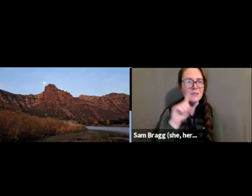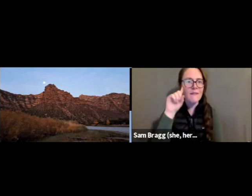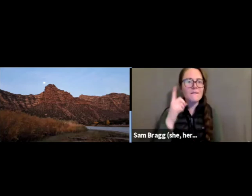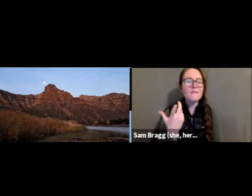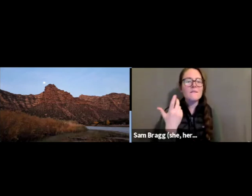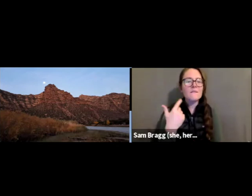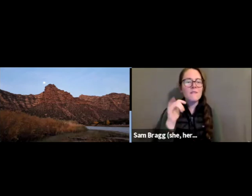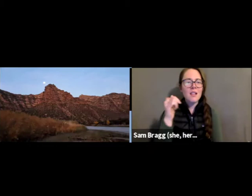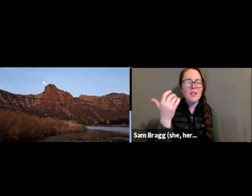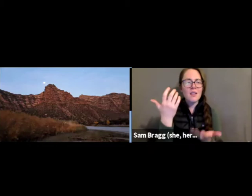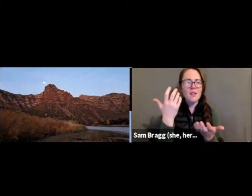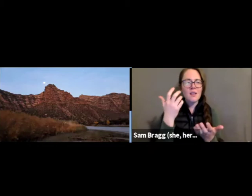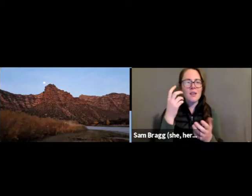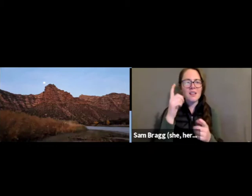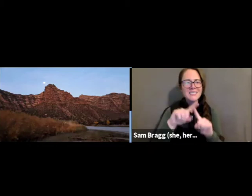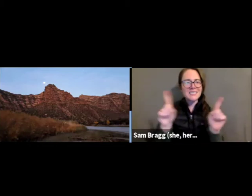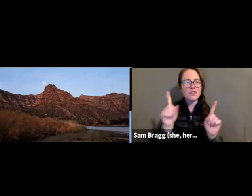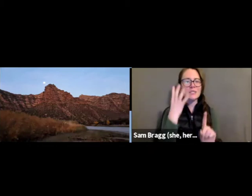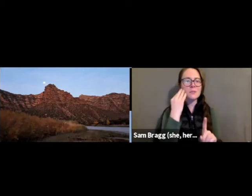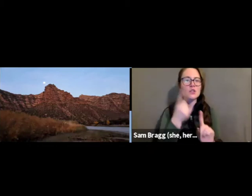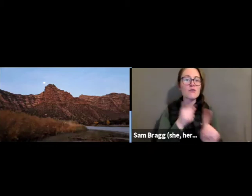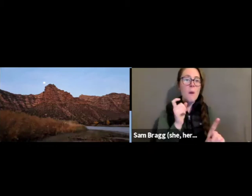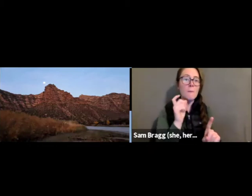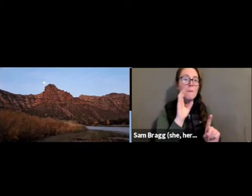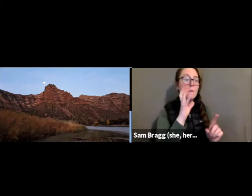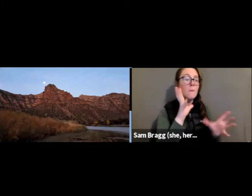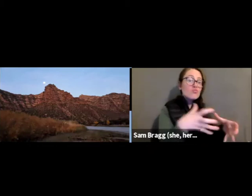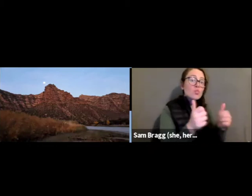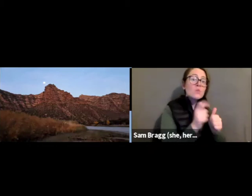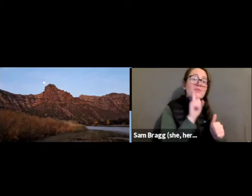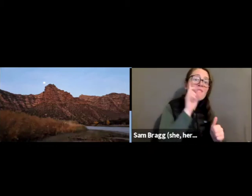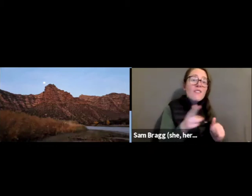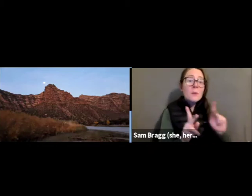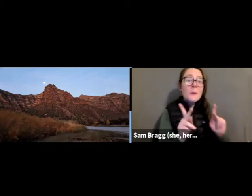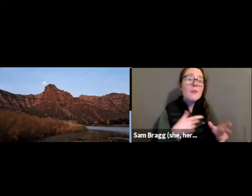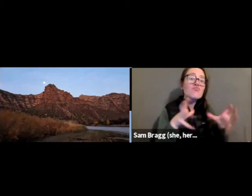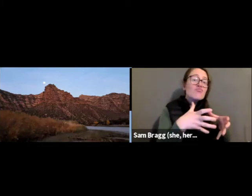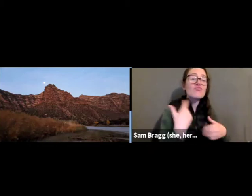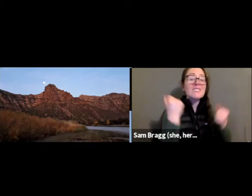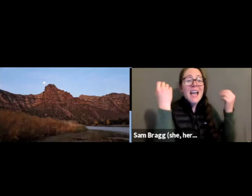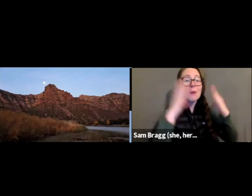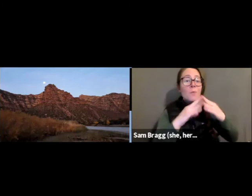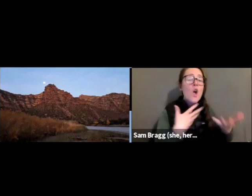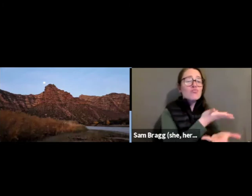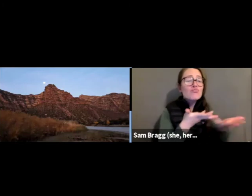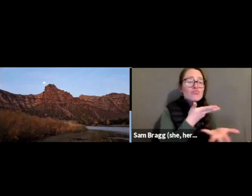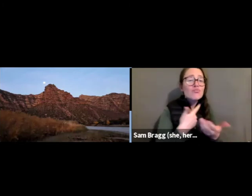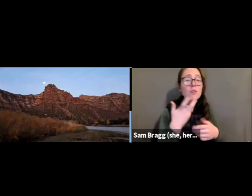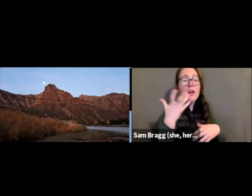until that instructor asked me that question i think you know my experience has always had been